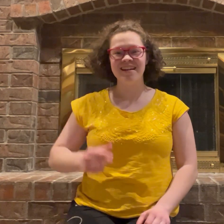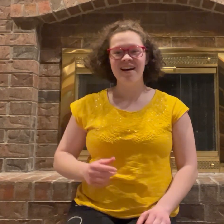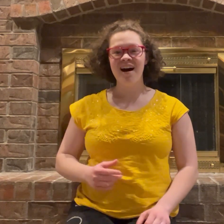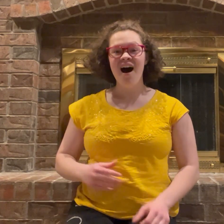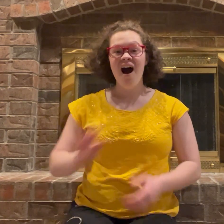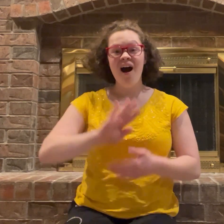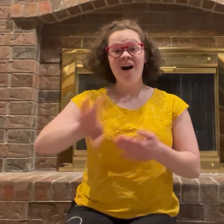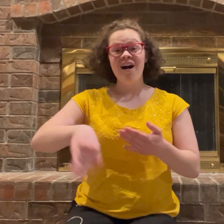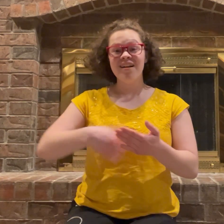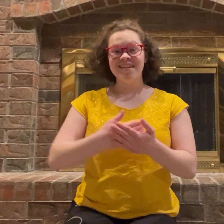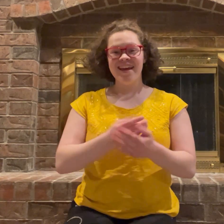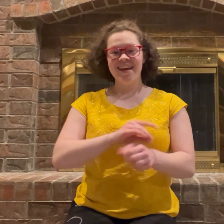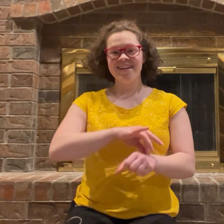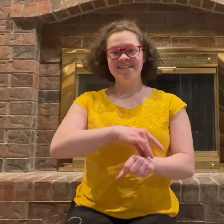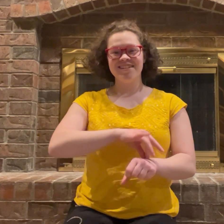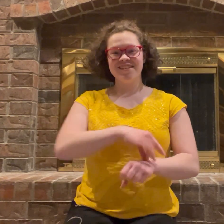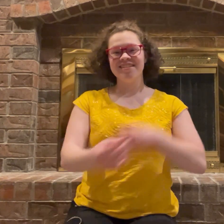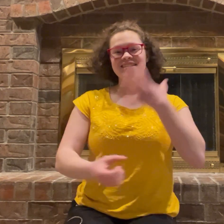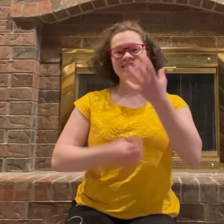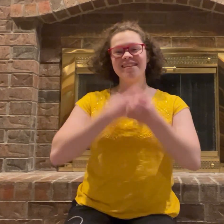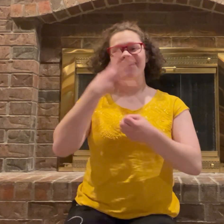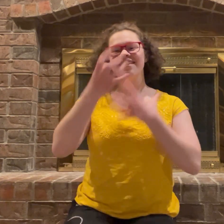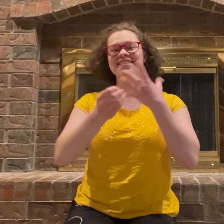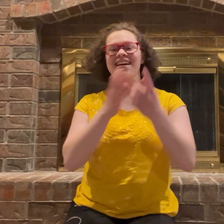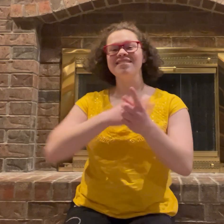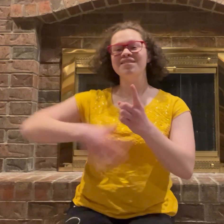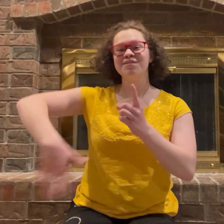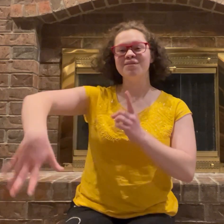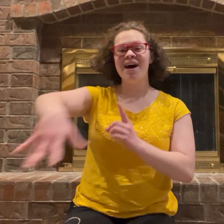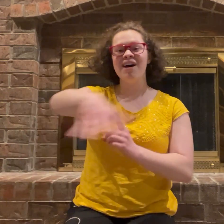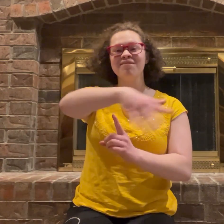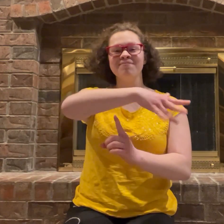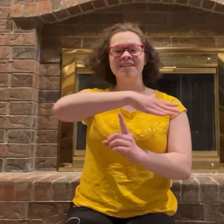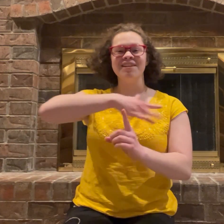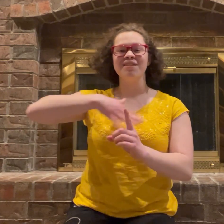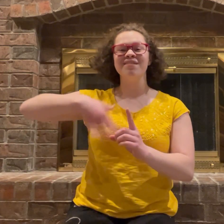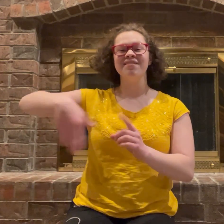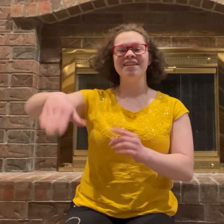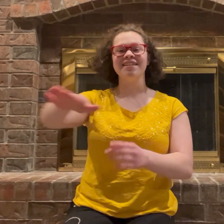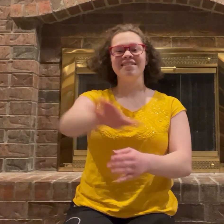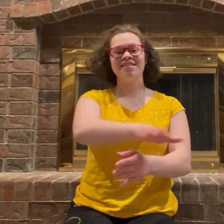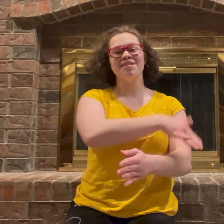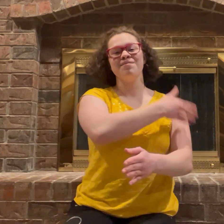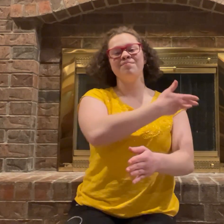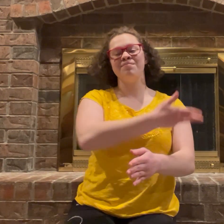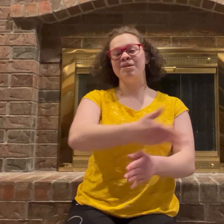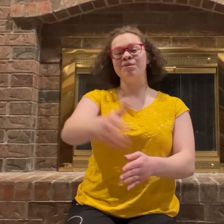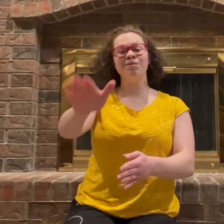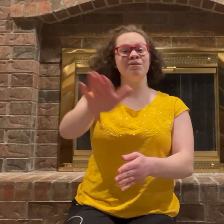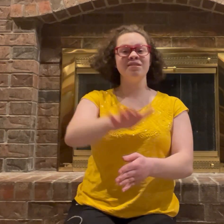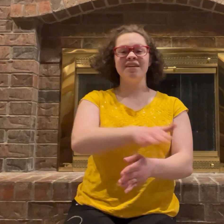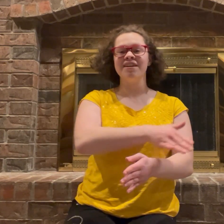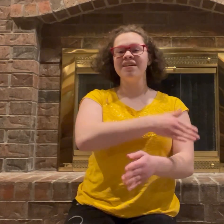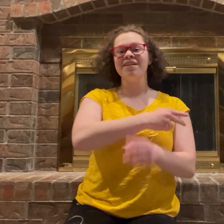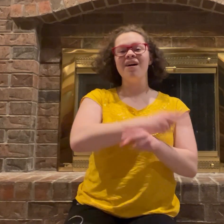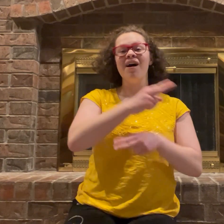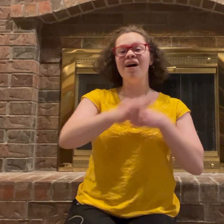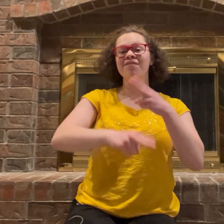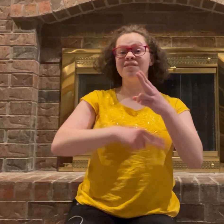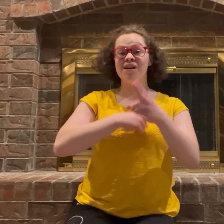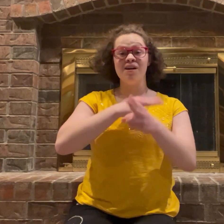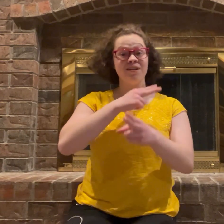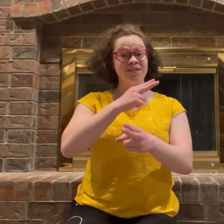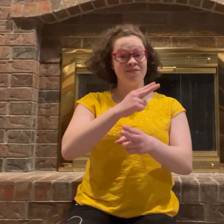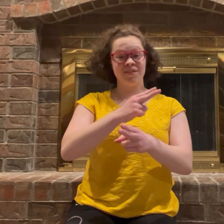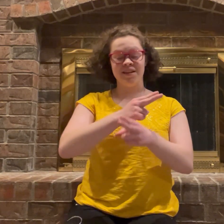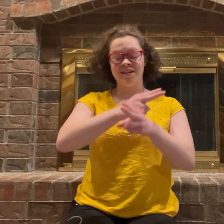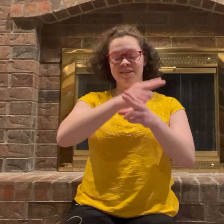all nature sings and around me rings the music of the spheres!